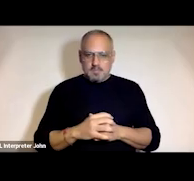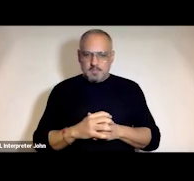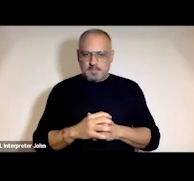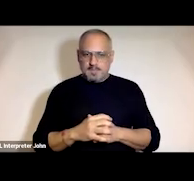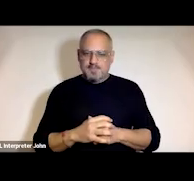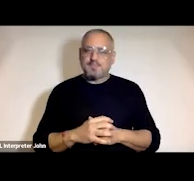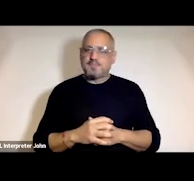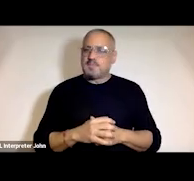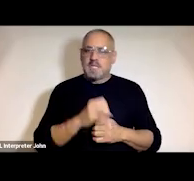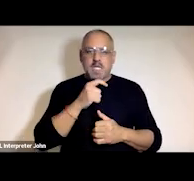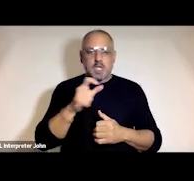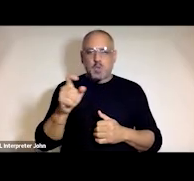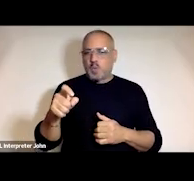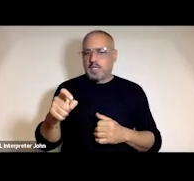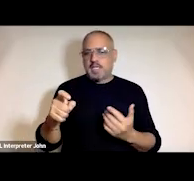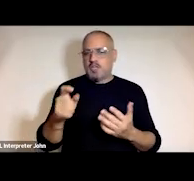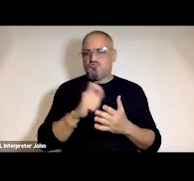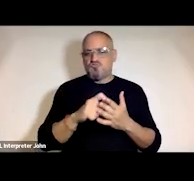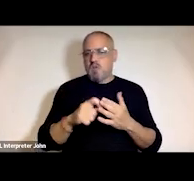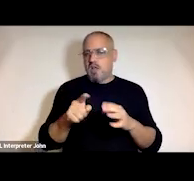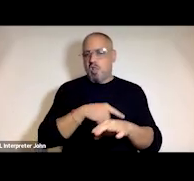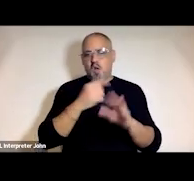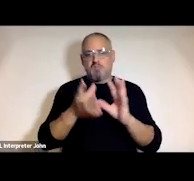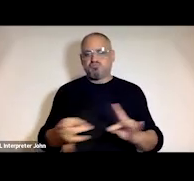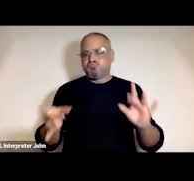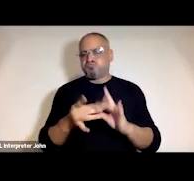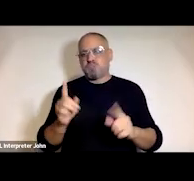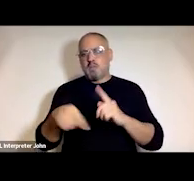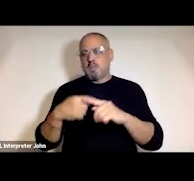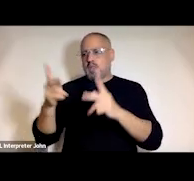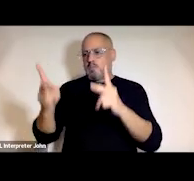You don't need to write a long story about the person's substance use history.